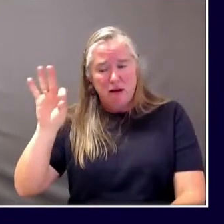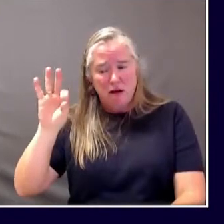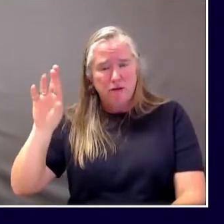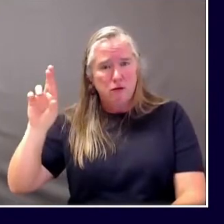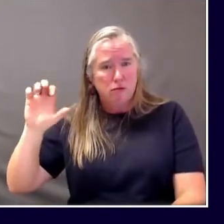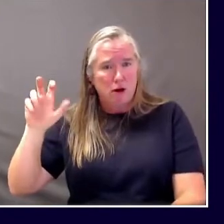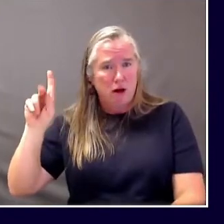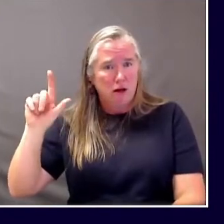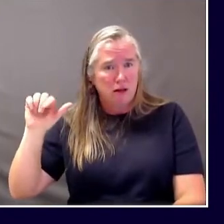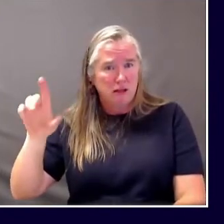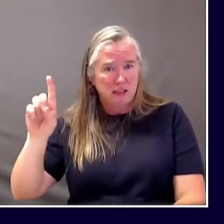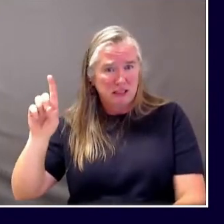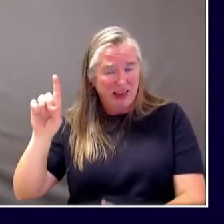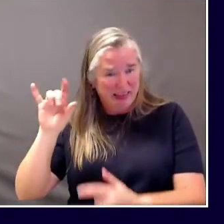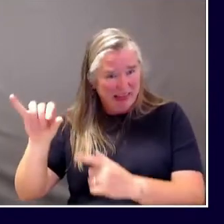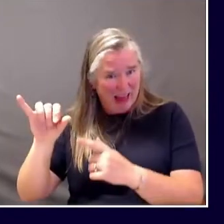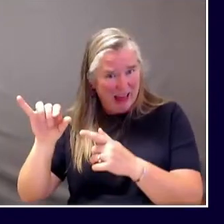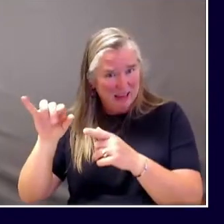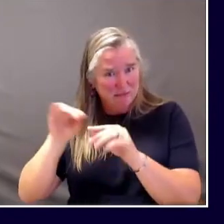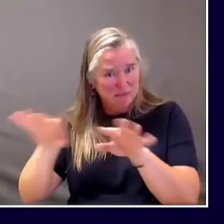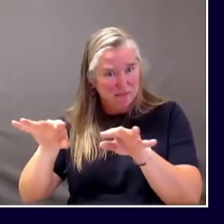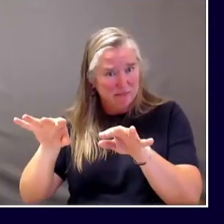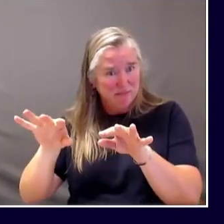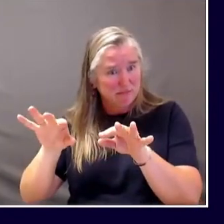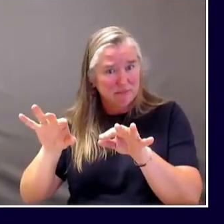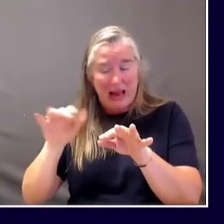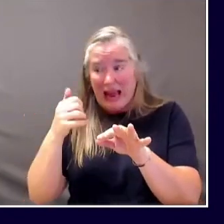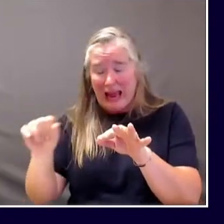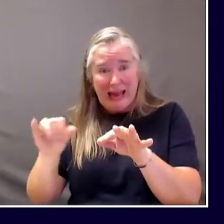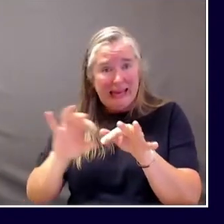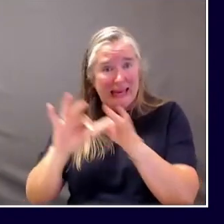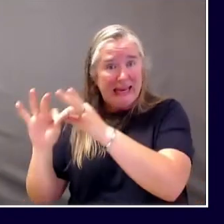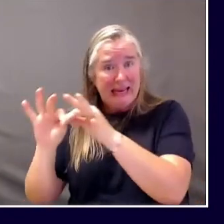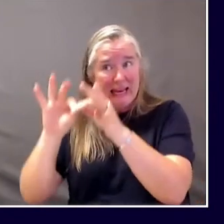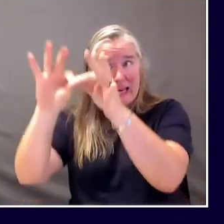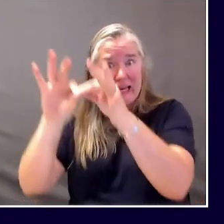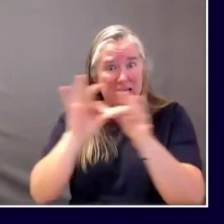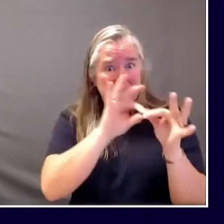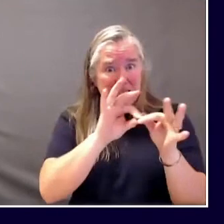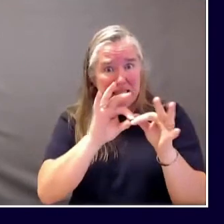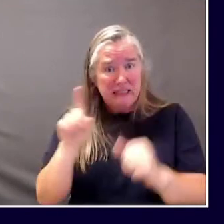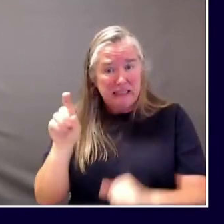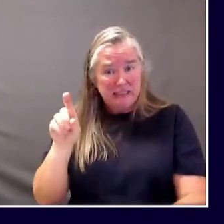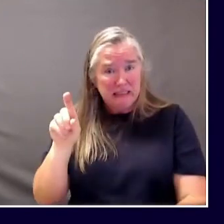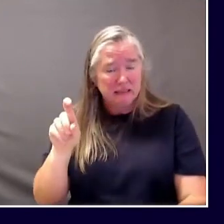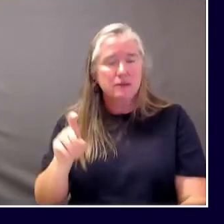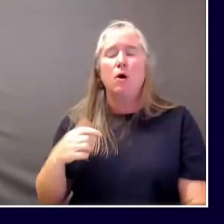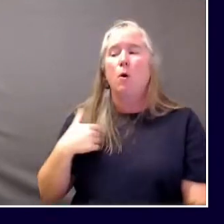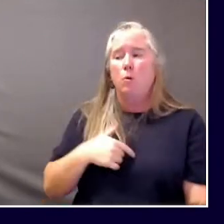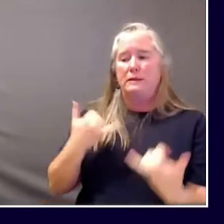in Knox County or elsewhere